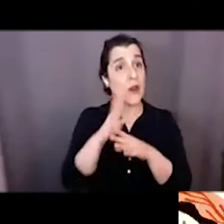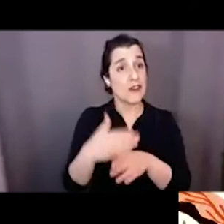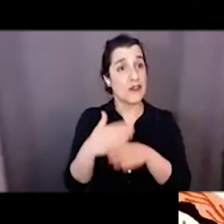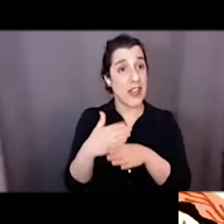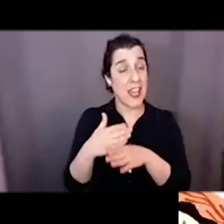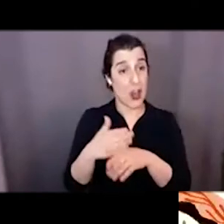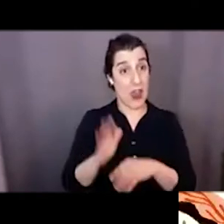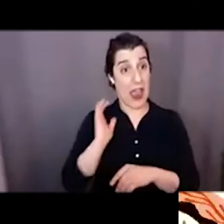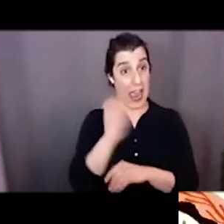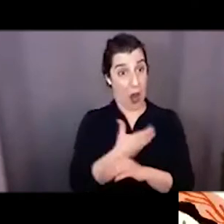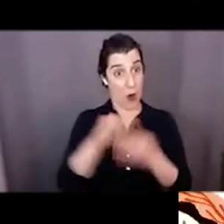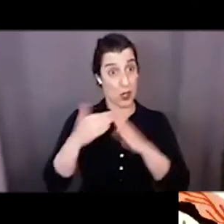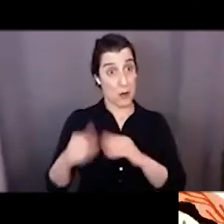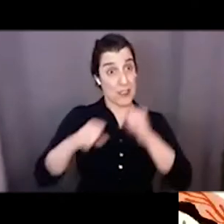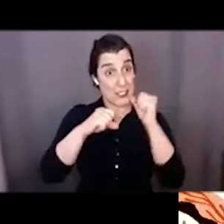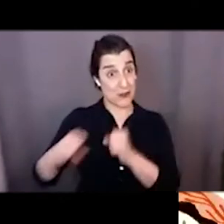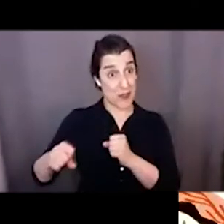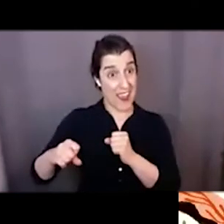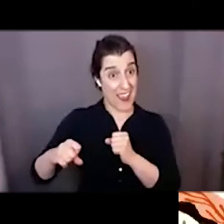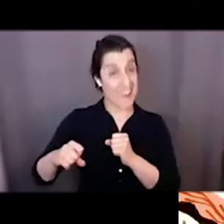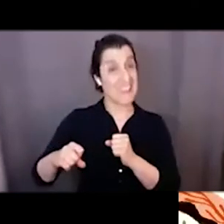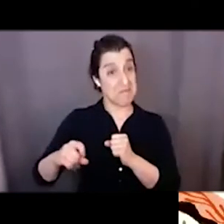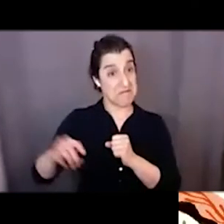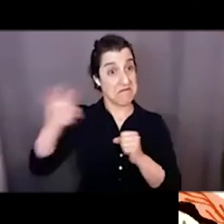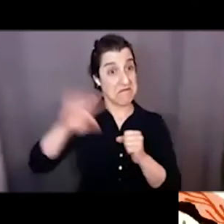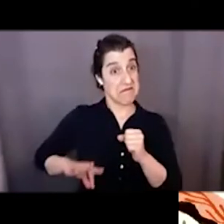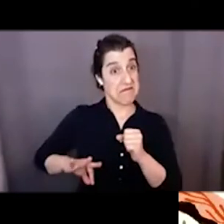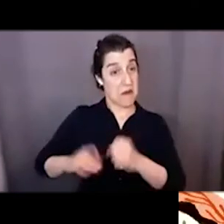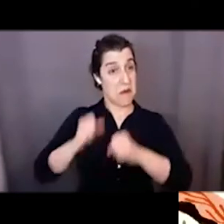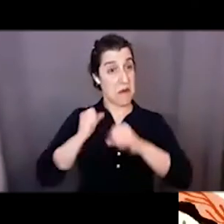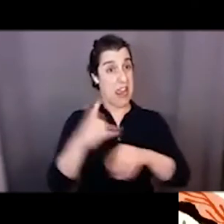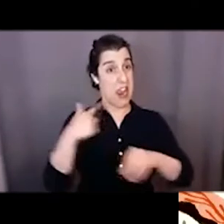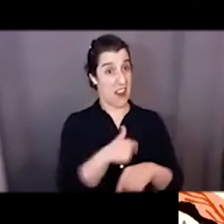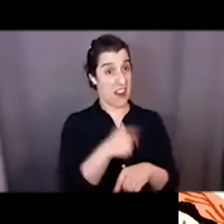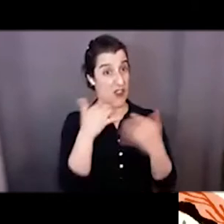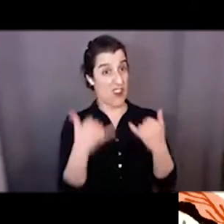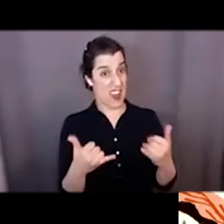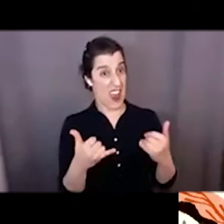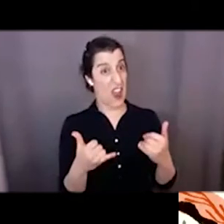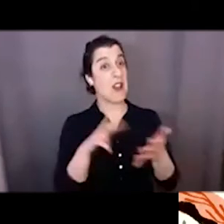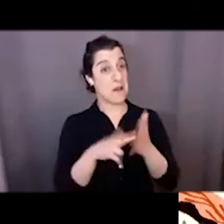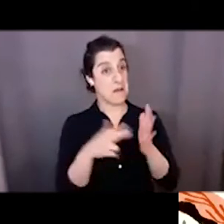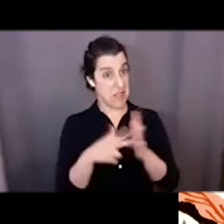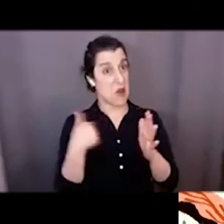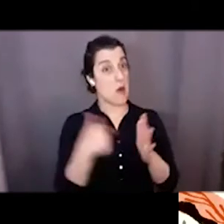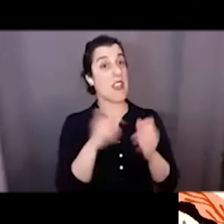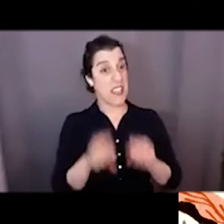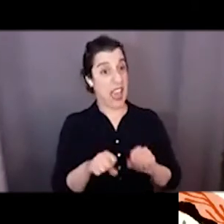community have prepared us for this moment and are allowing us to be individually and collectively strong during this time.